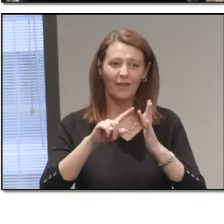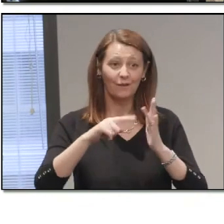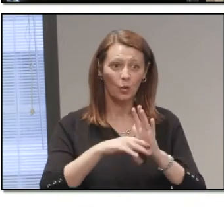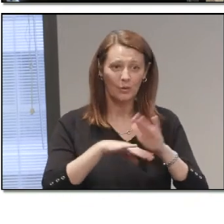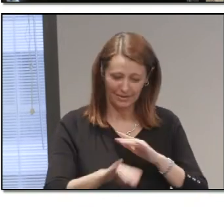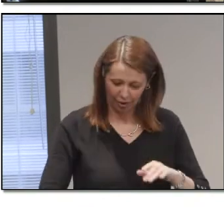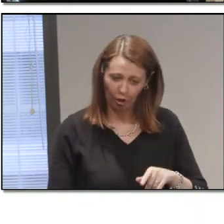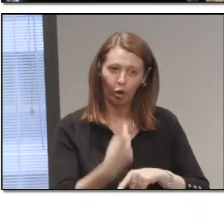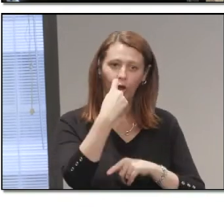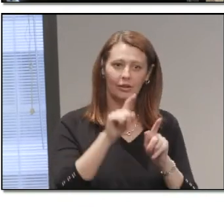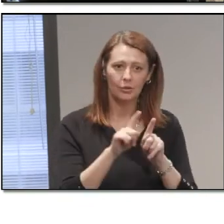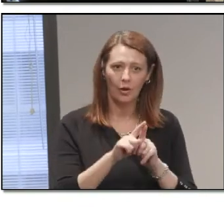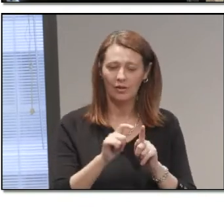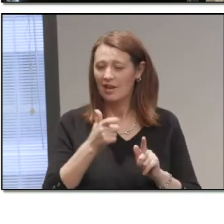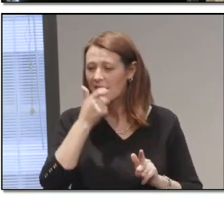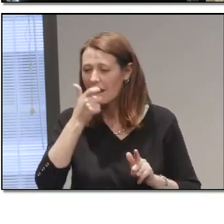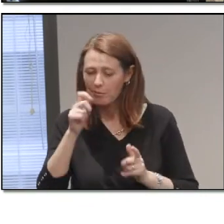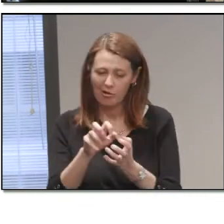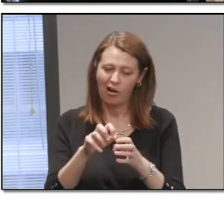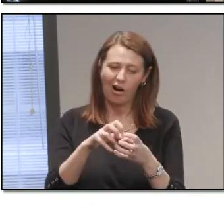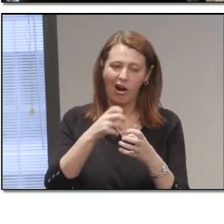there's an apple with a bite out of it, there's various soft toys that